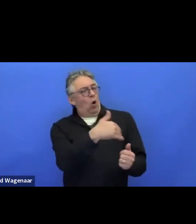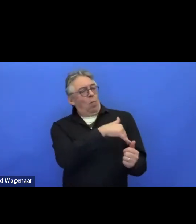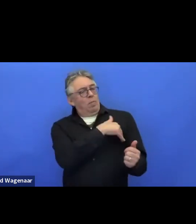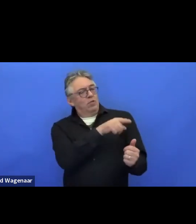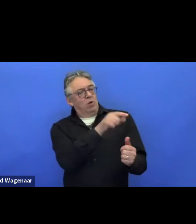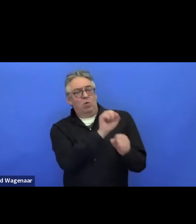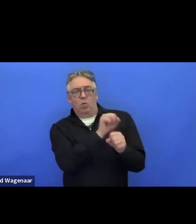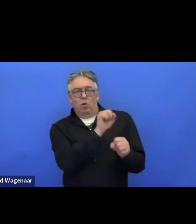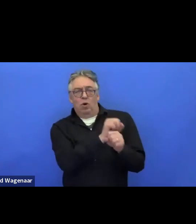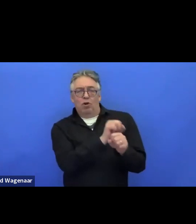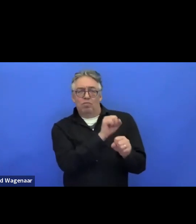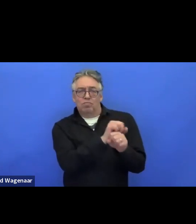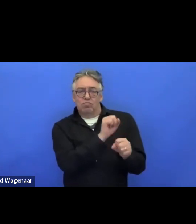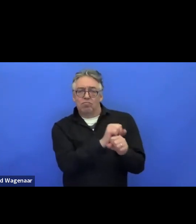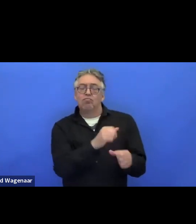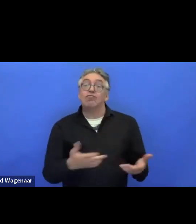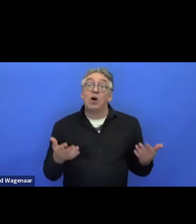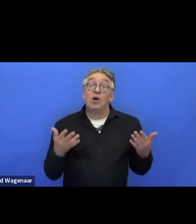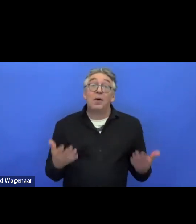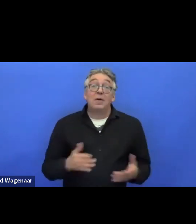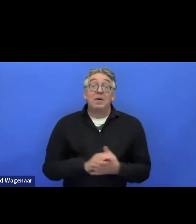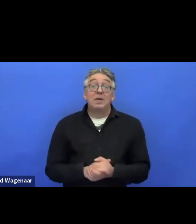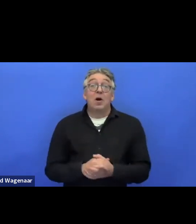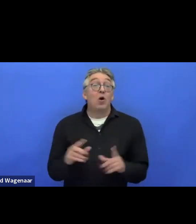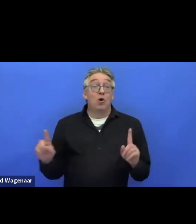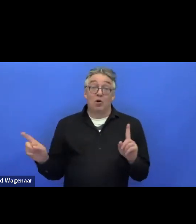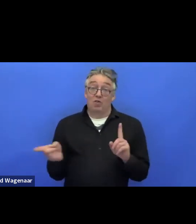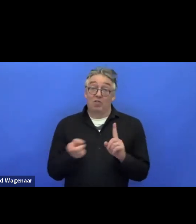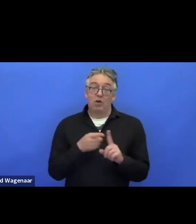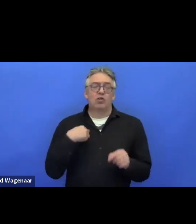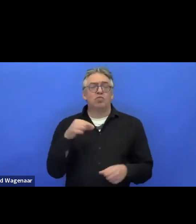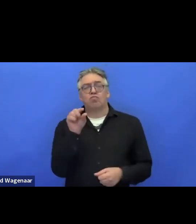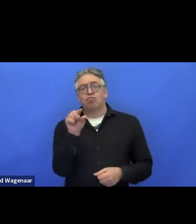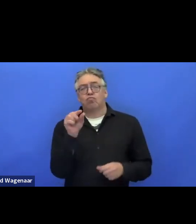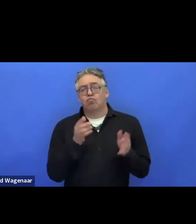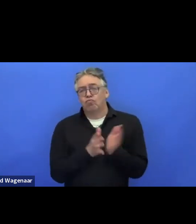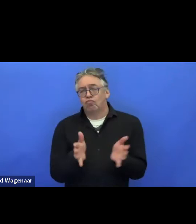I'd like to start by giving you practical information